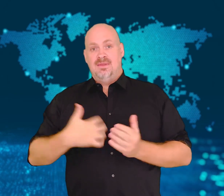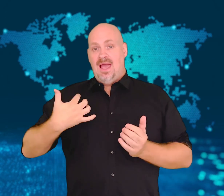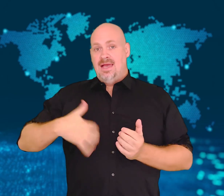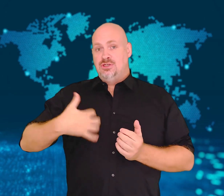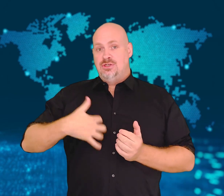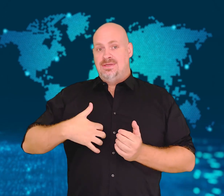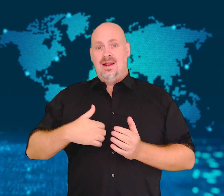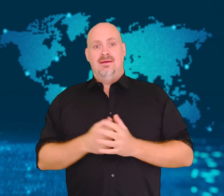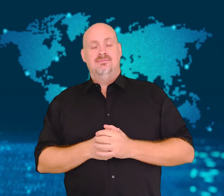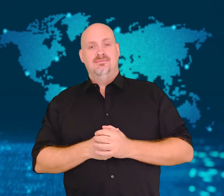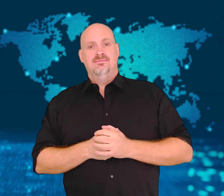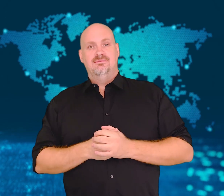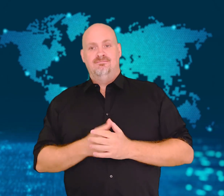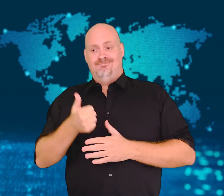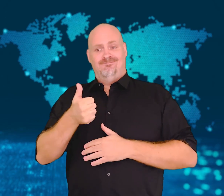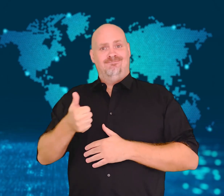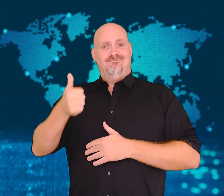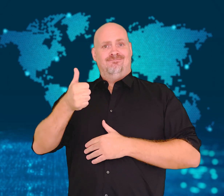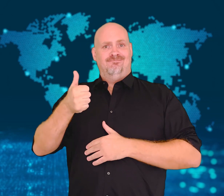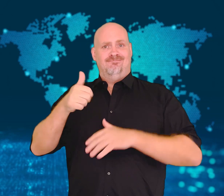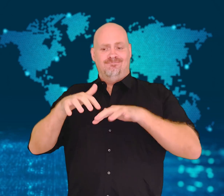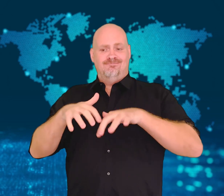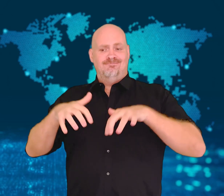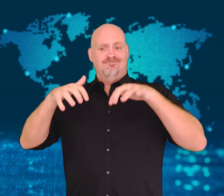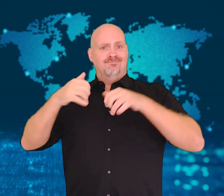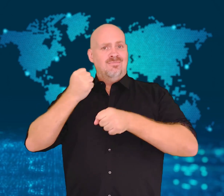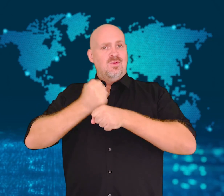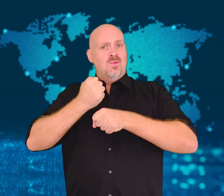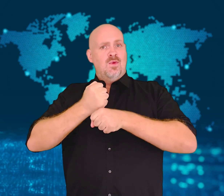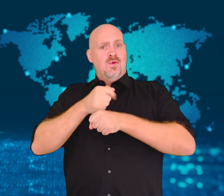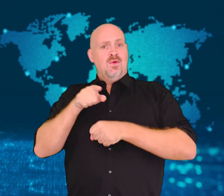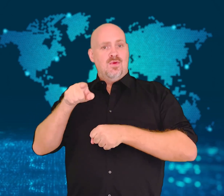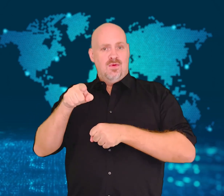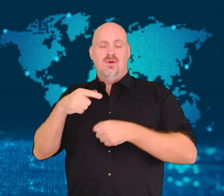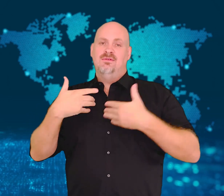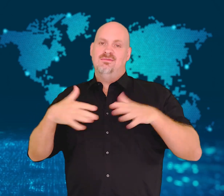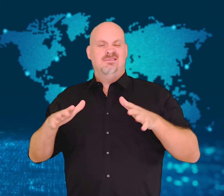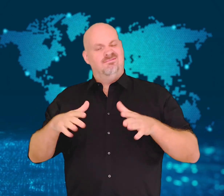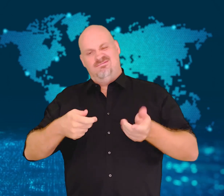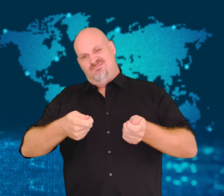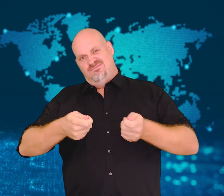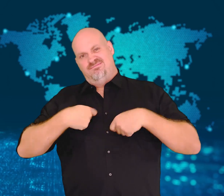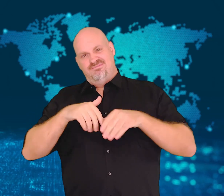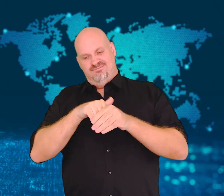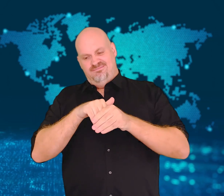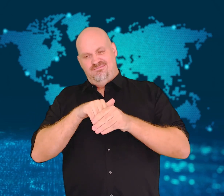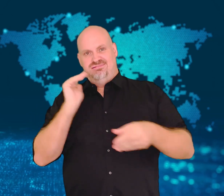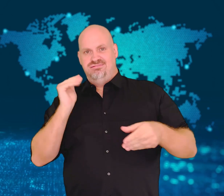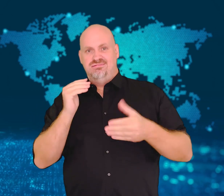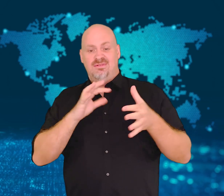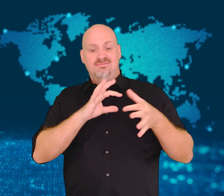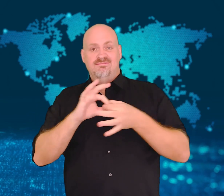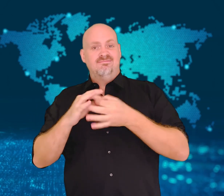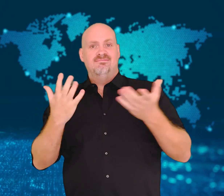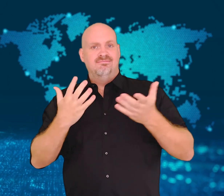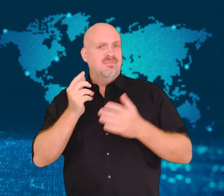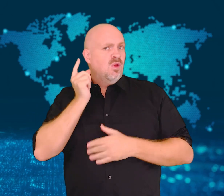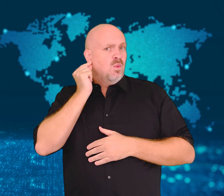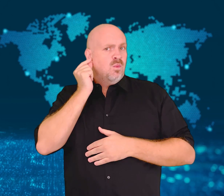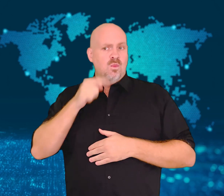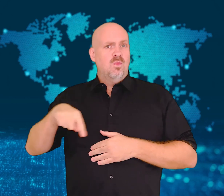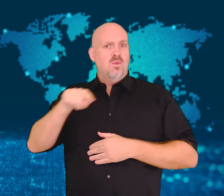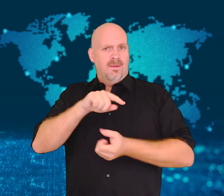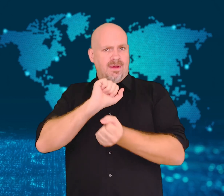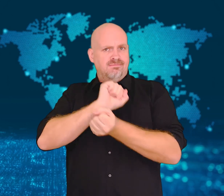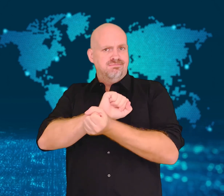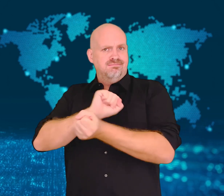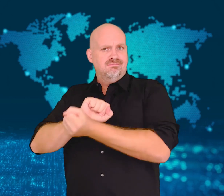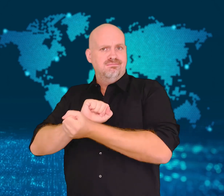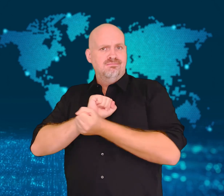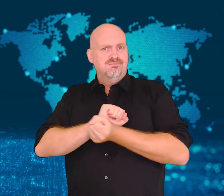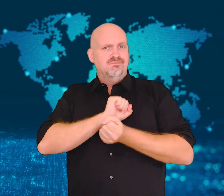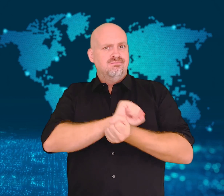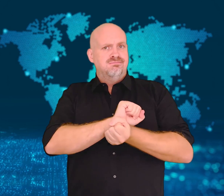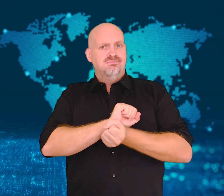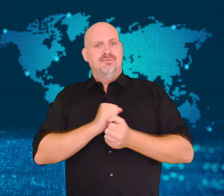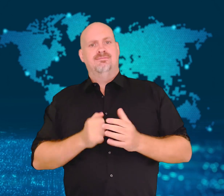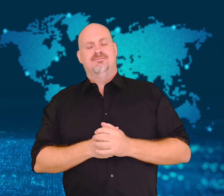Minister quits over women's arrests